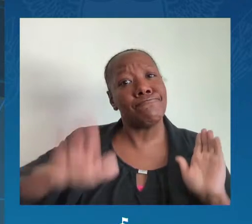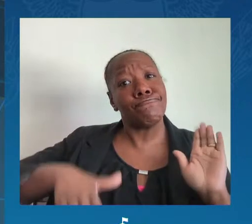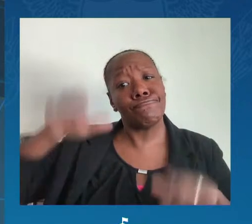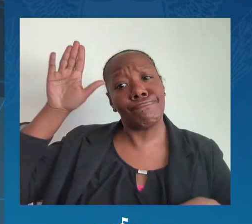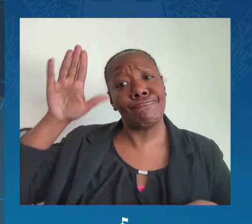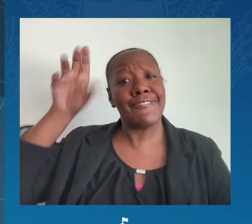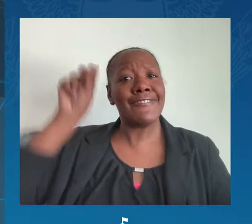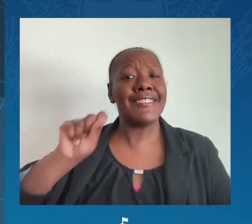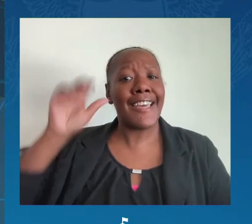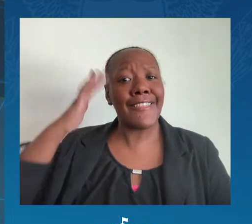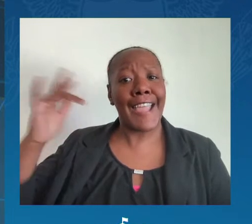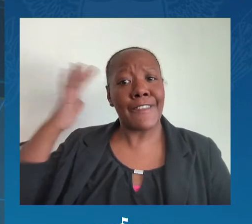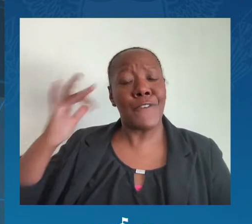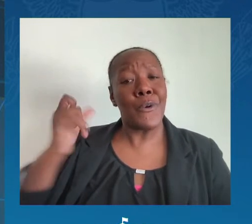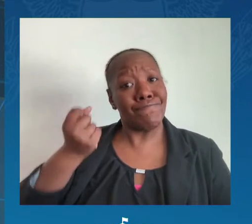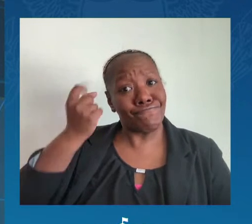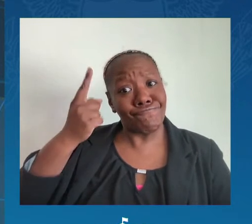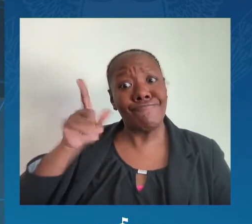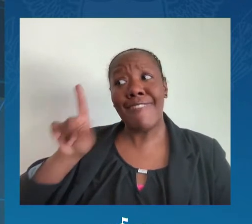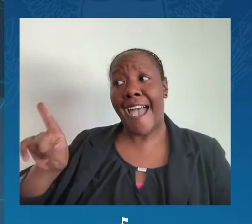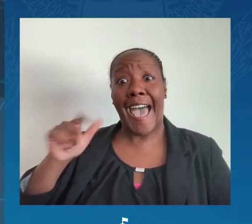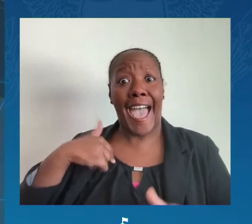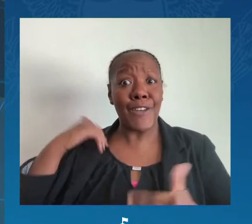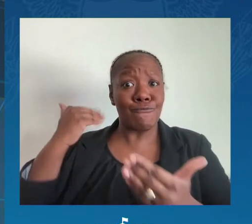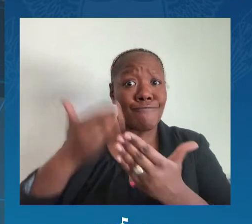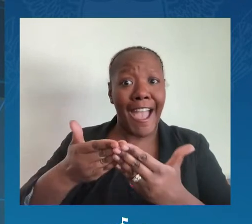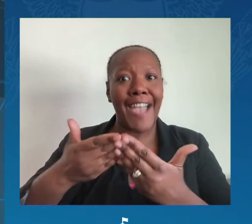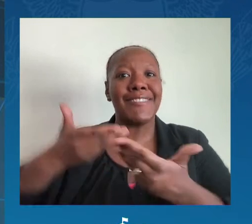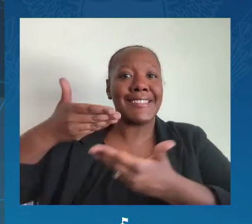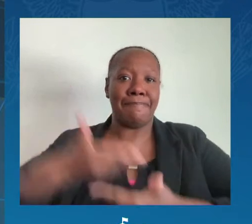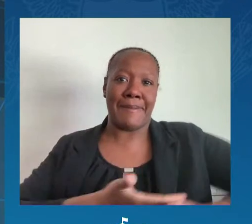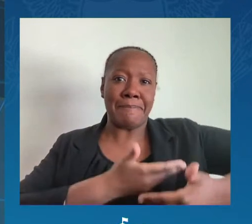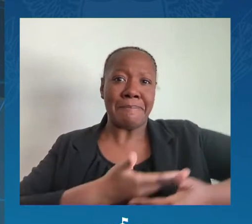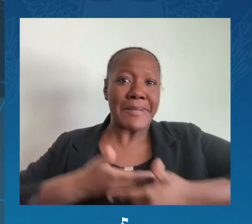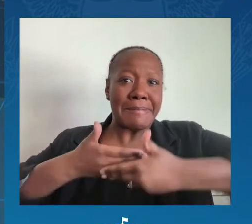came to this country with me and a hand immigrating here from Nigeria.